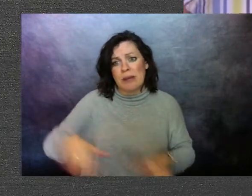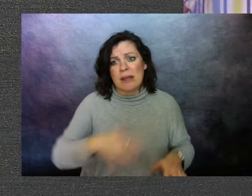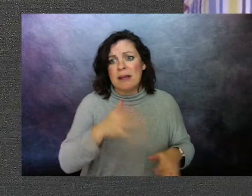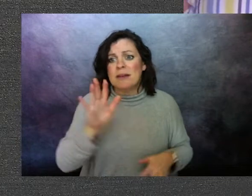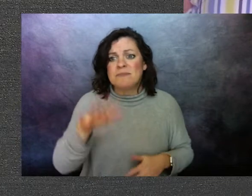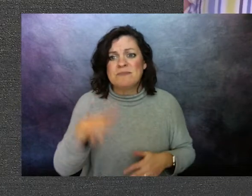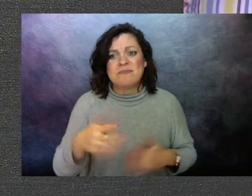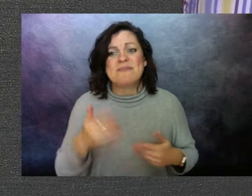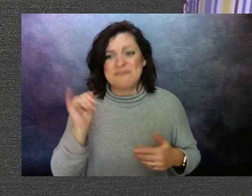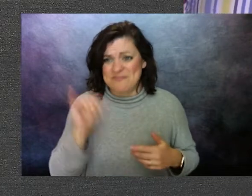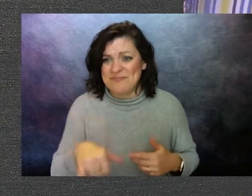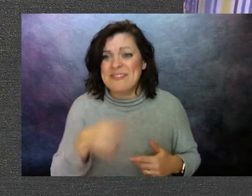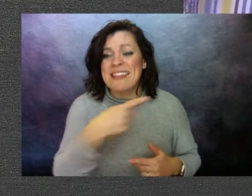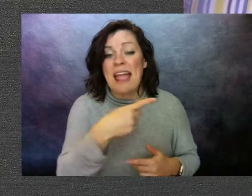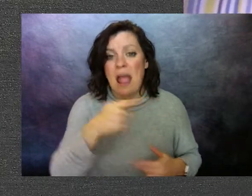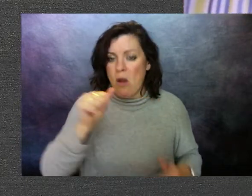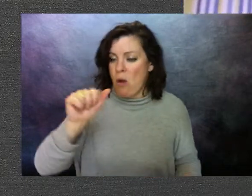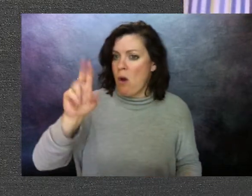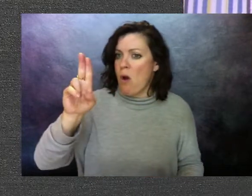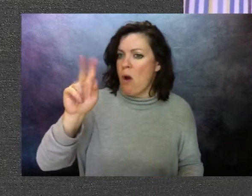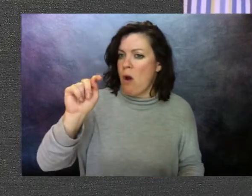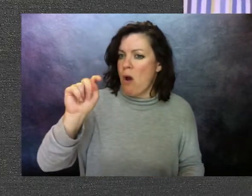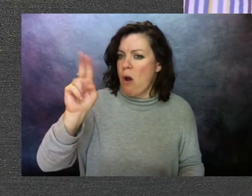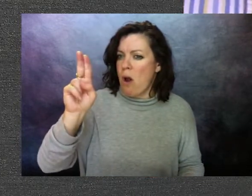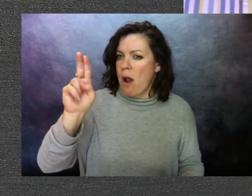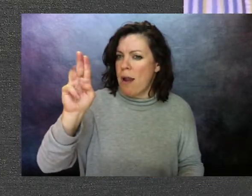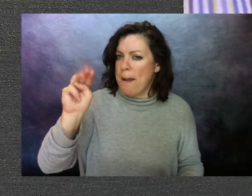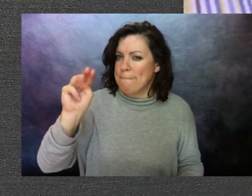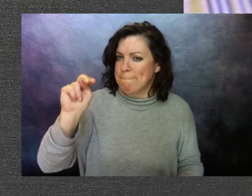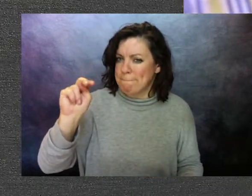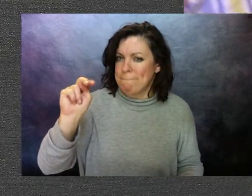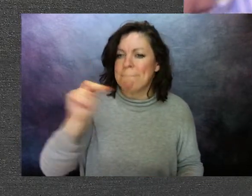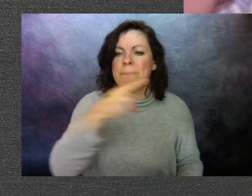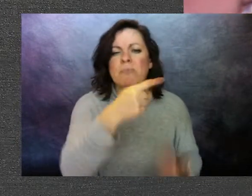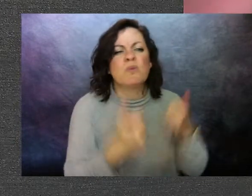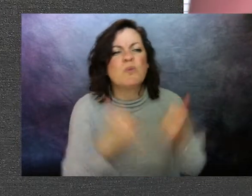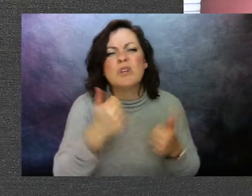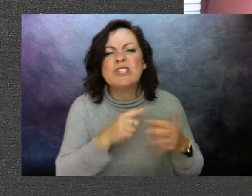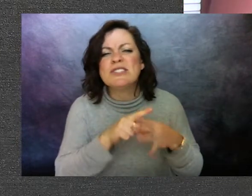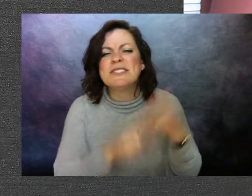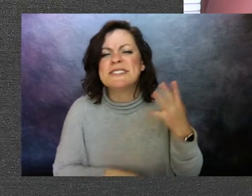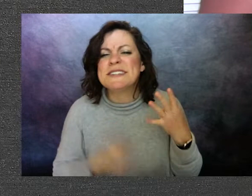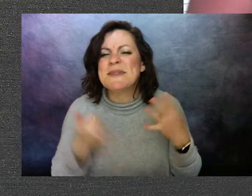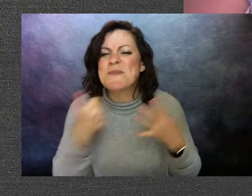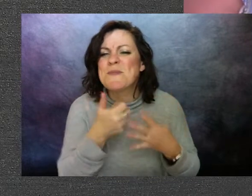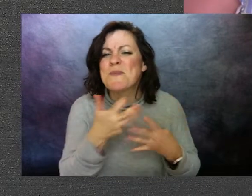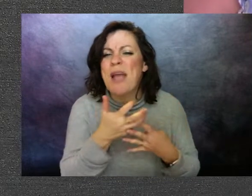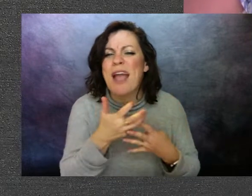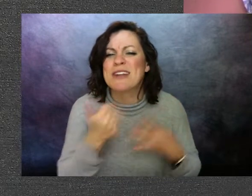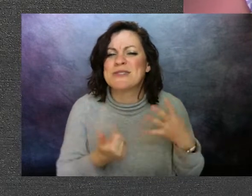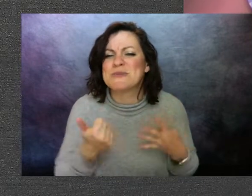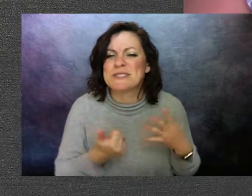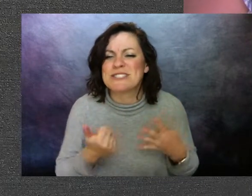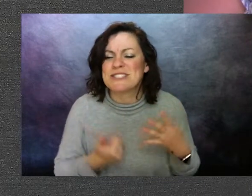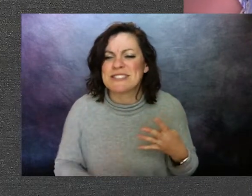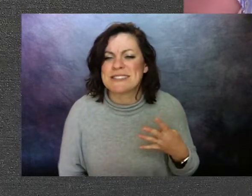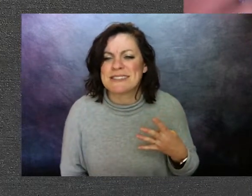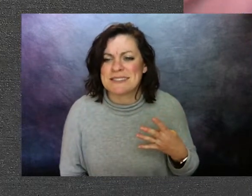and autumn this time. So, show me a number on your fingers. Number one, number two, number three, number four.